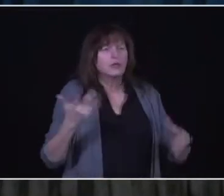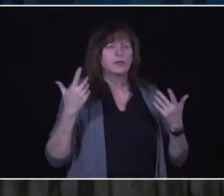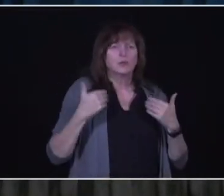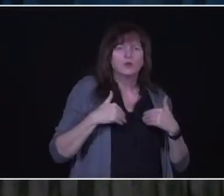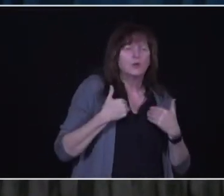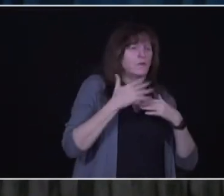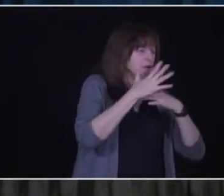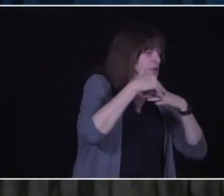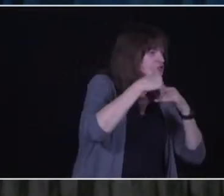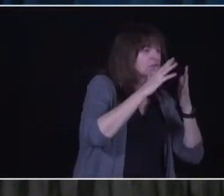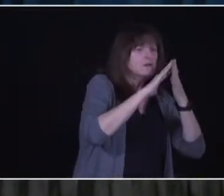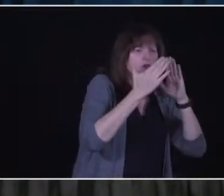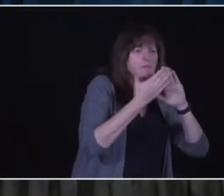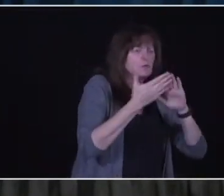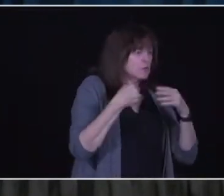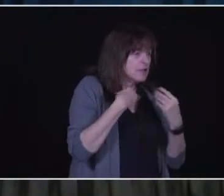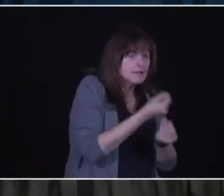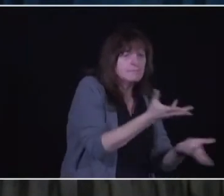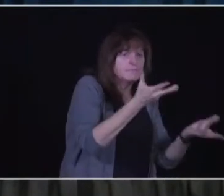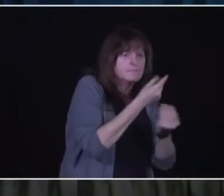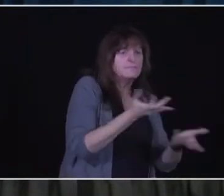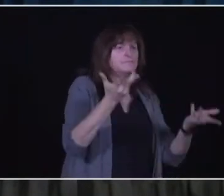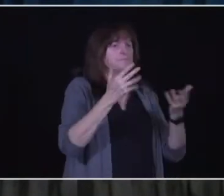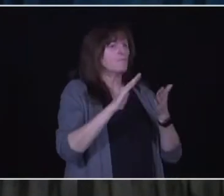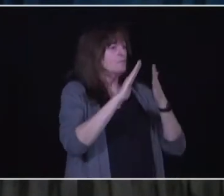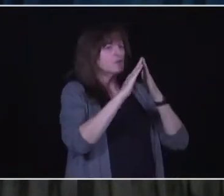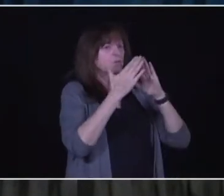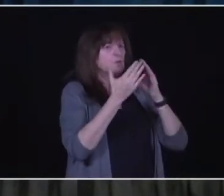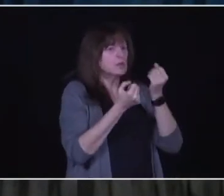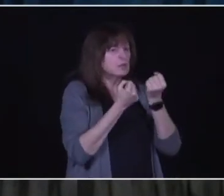across Ontario to help more victims and survivors.